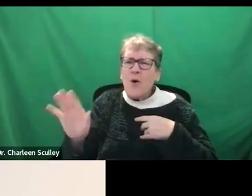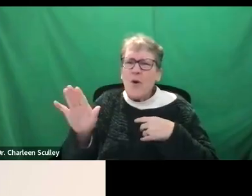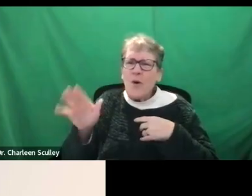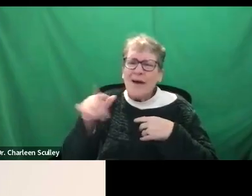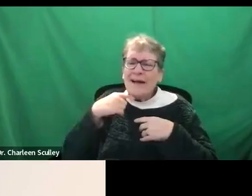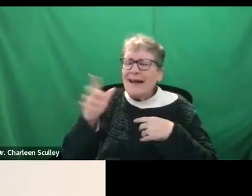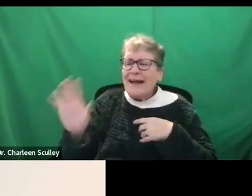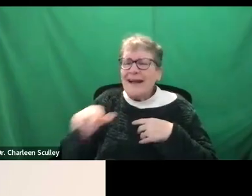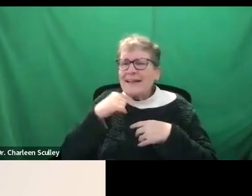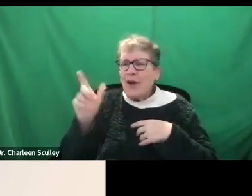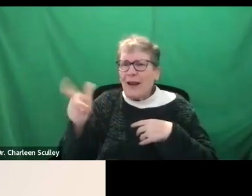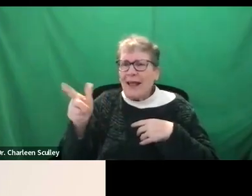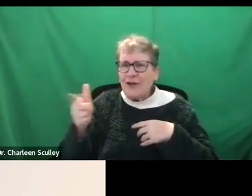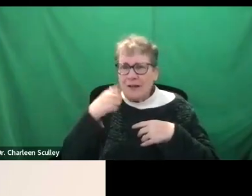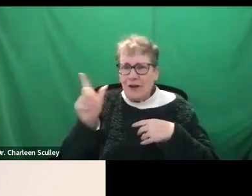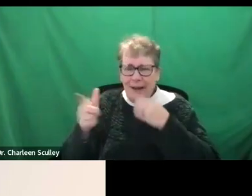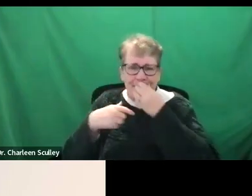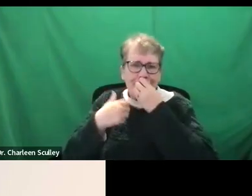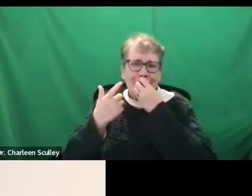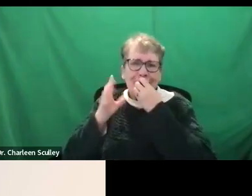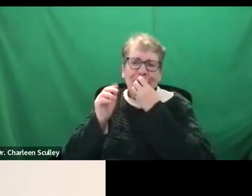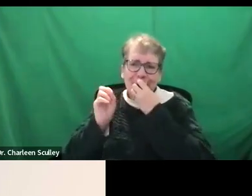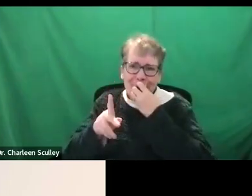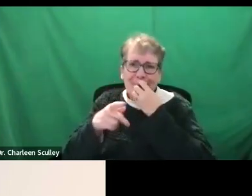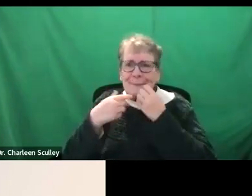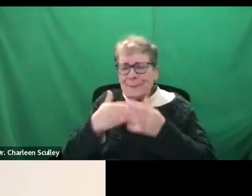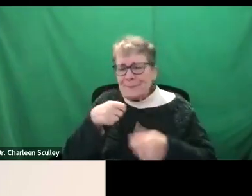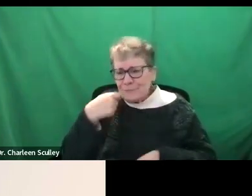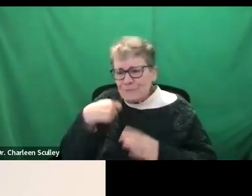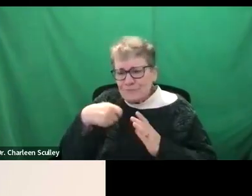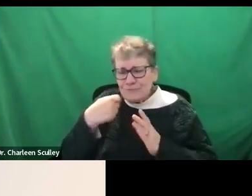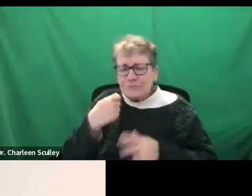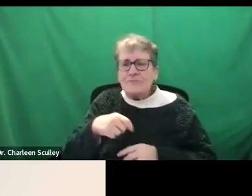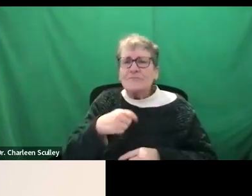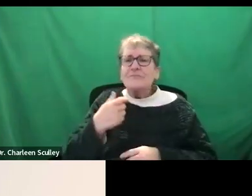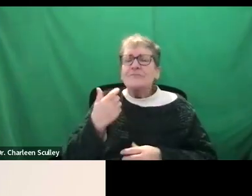And then his mom saw that he was laughing and, uh...